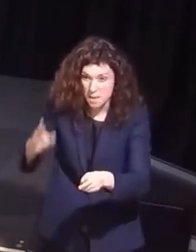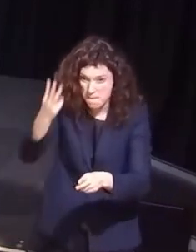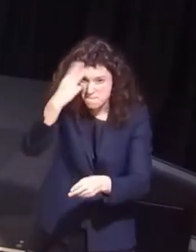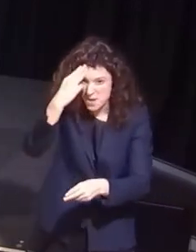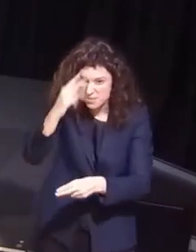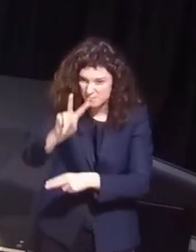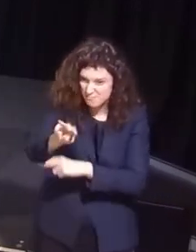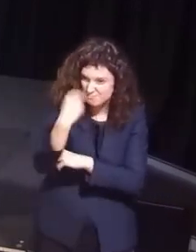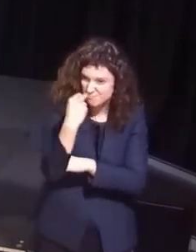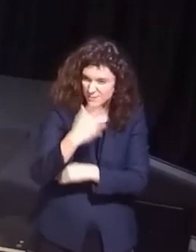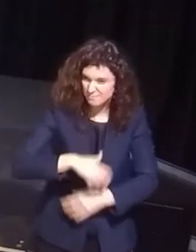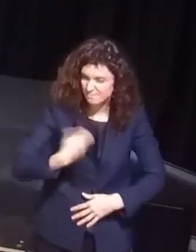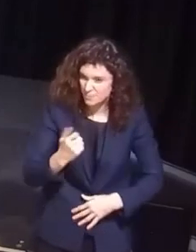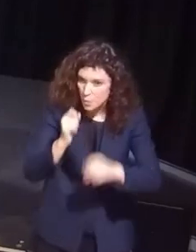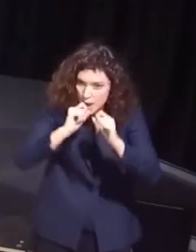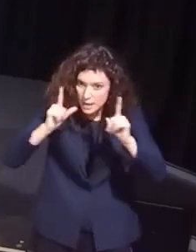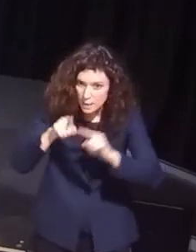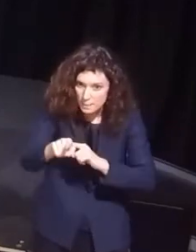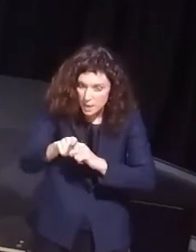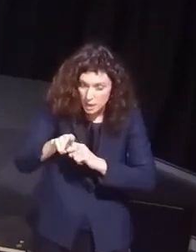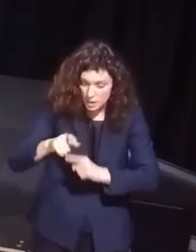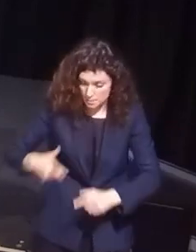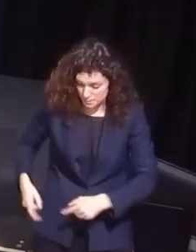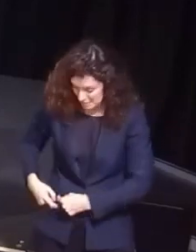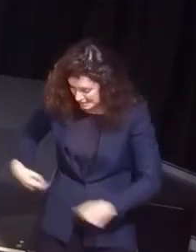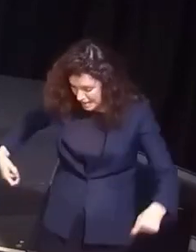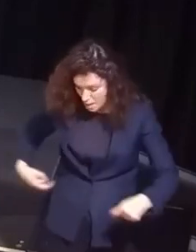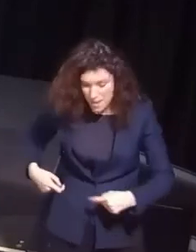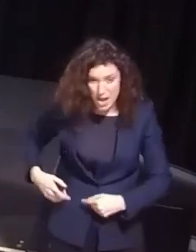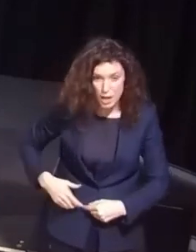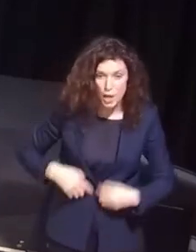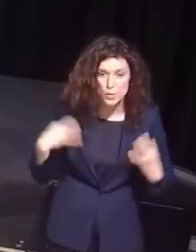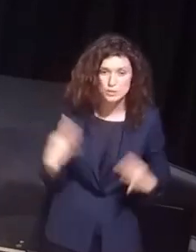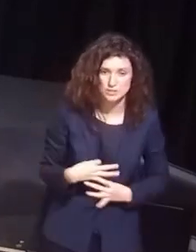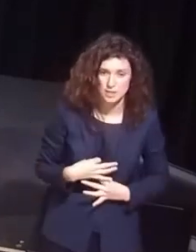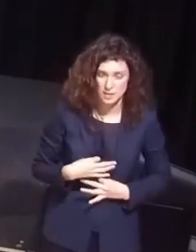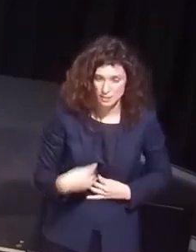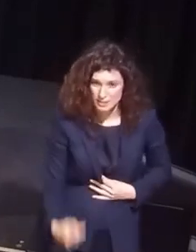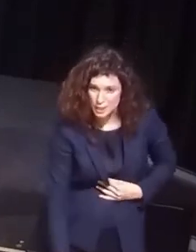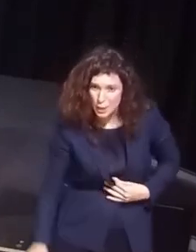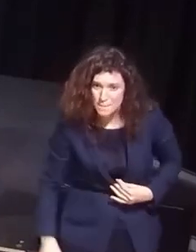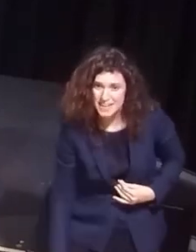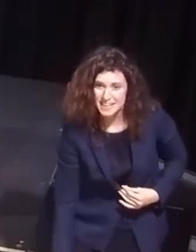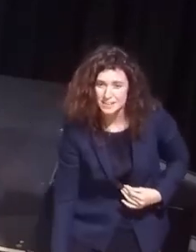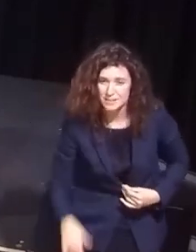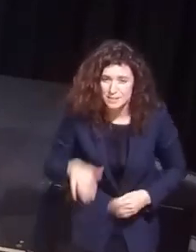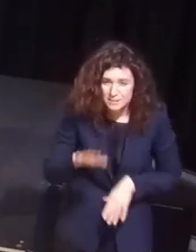I tear my coat, I cut my knee, but there's a squirrel's dray to see. The landscape blurs,